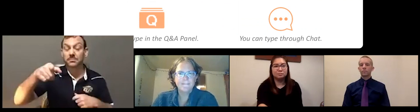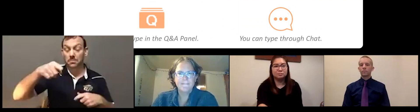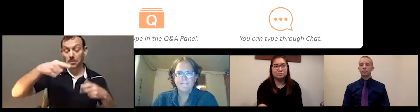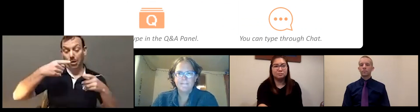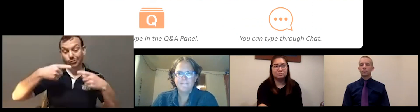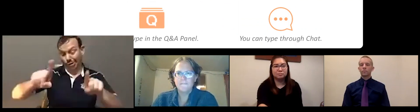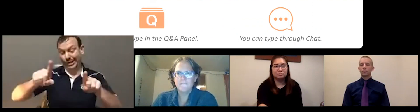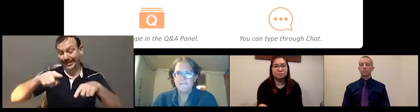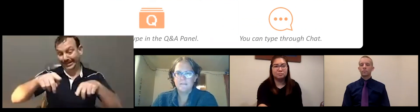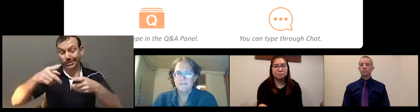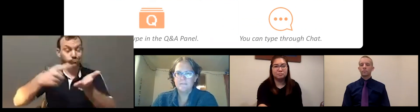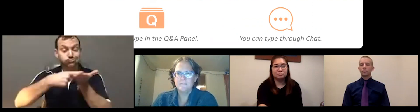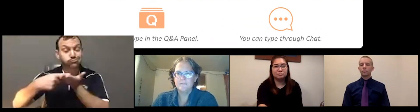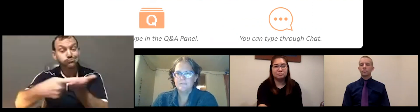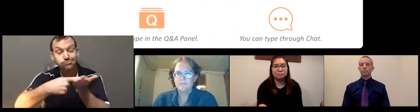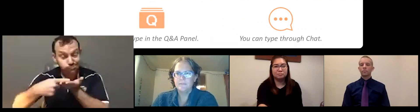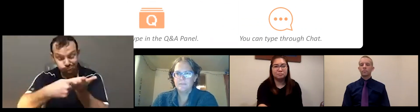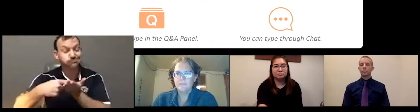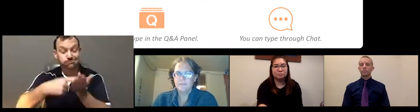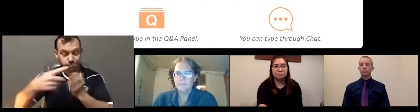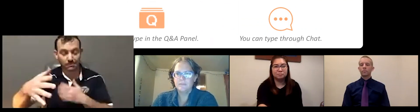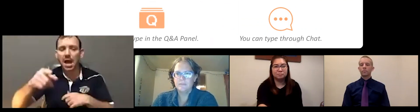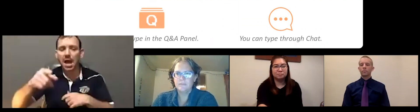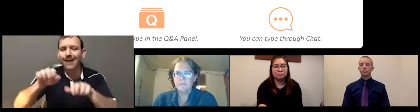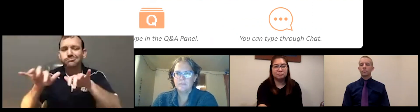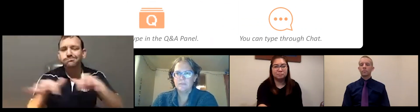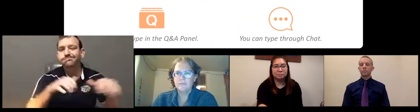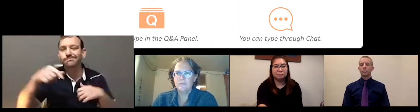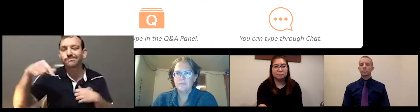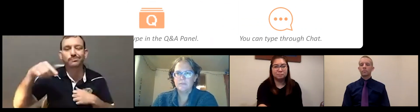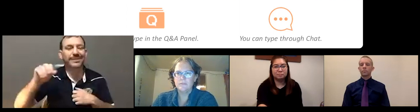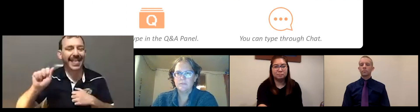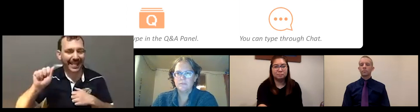During our discussions, we will have a Q&A for the audience,